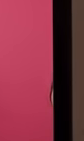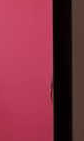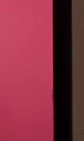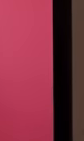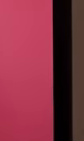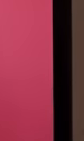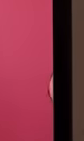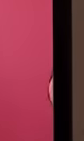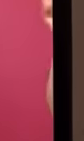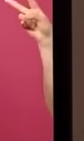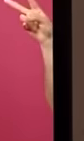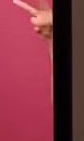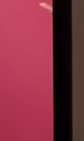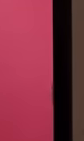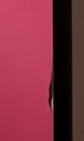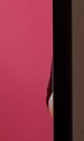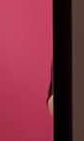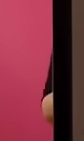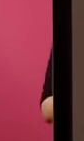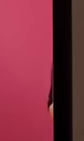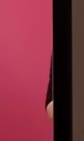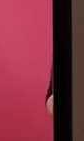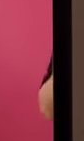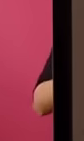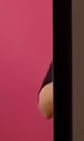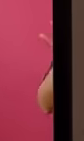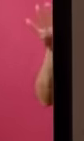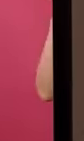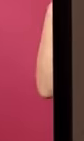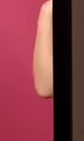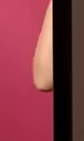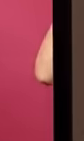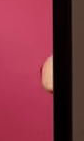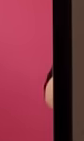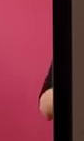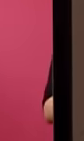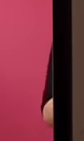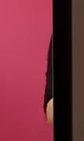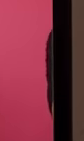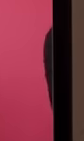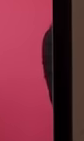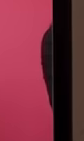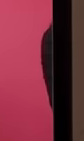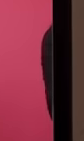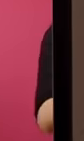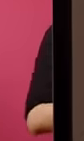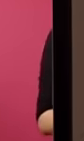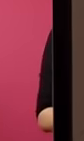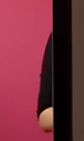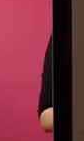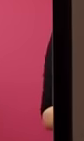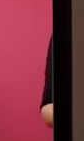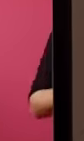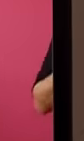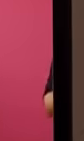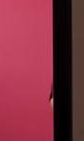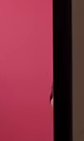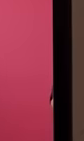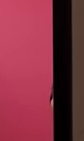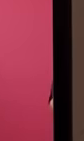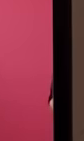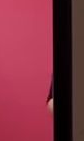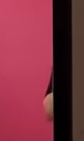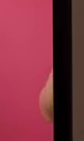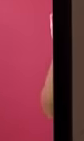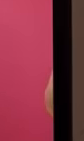we see, But what is the difference? I mean, it's more fast Yes security security is better security improved